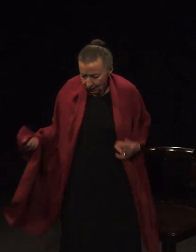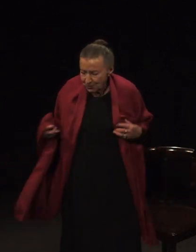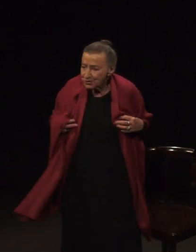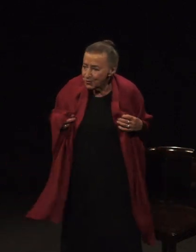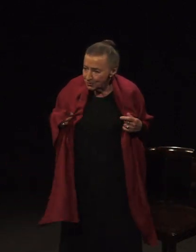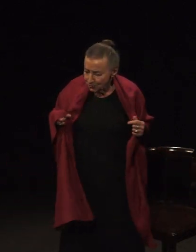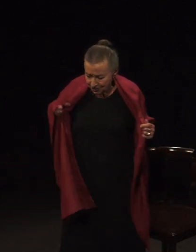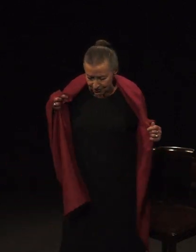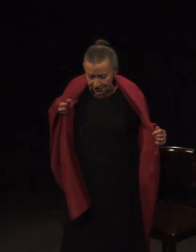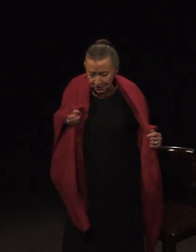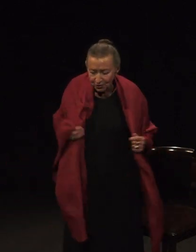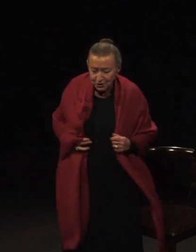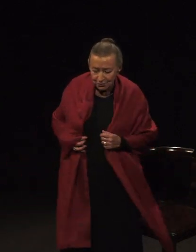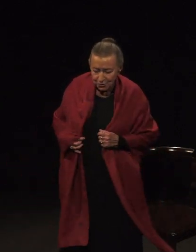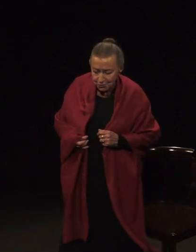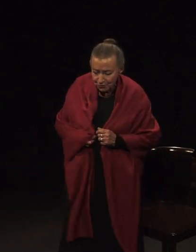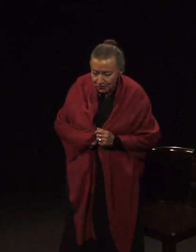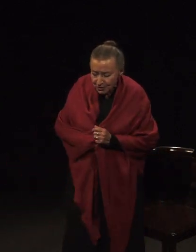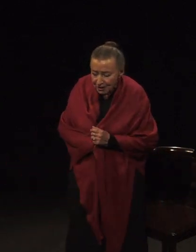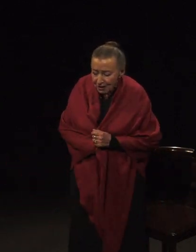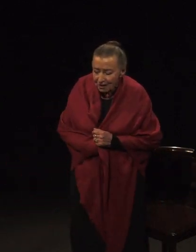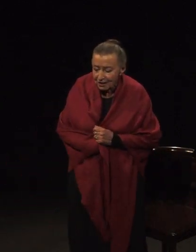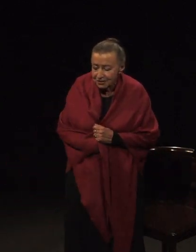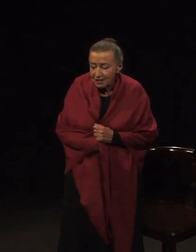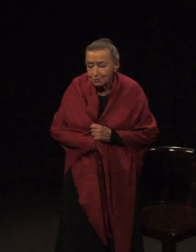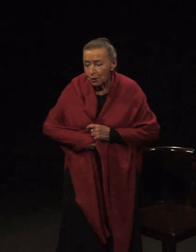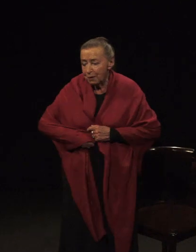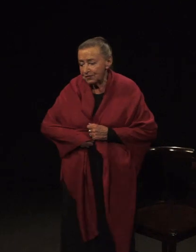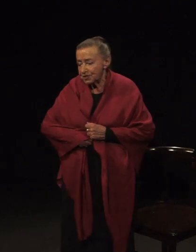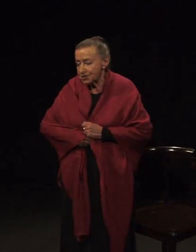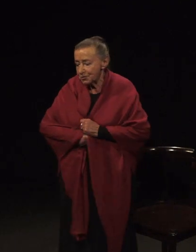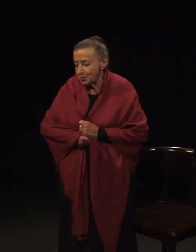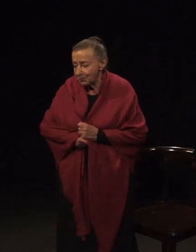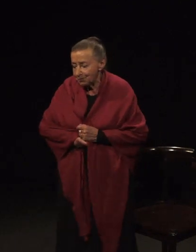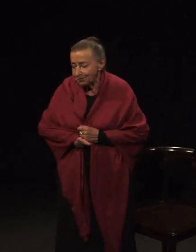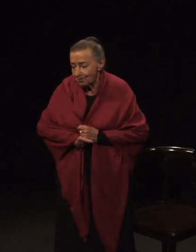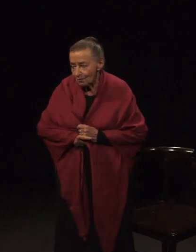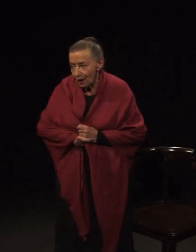He bowed graciously, opened his mouth to speak, but seeing her...